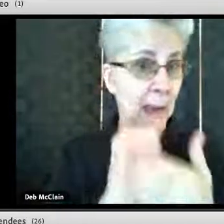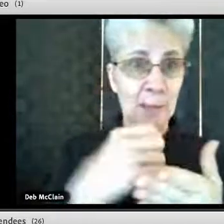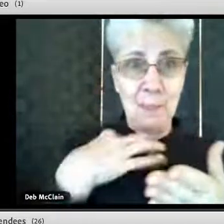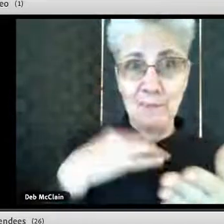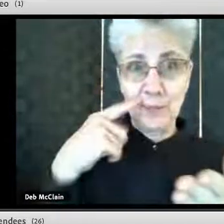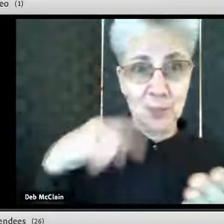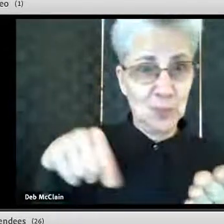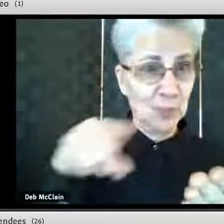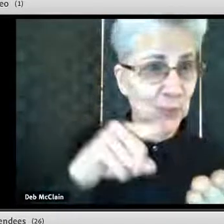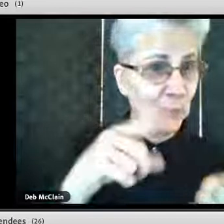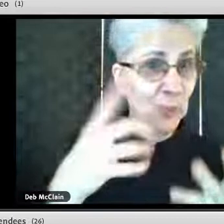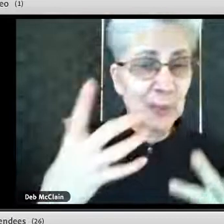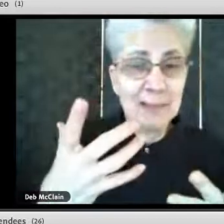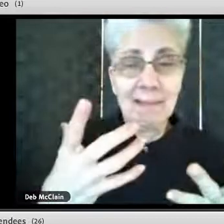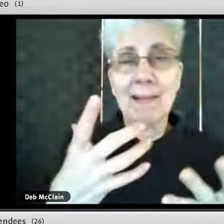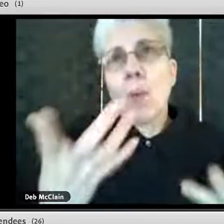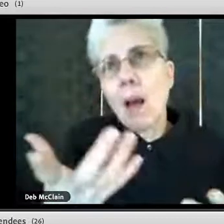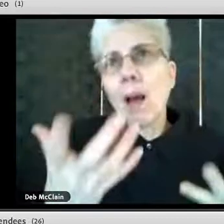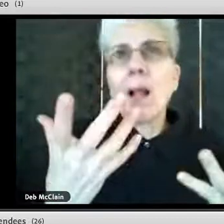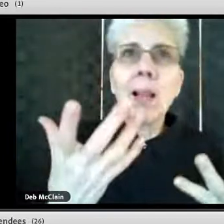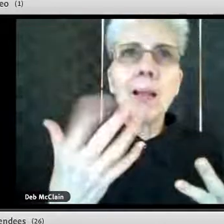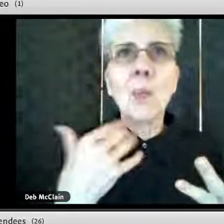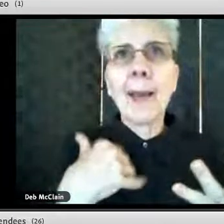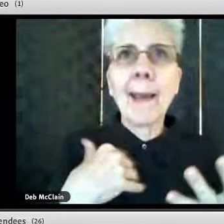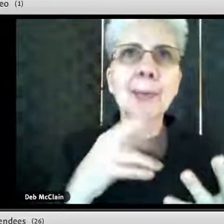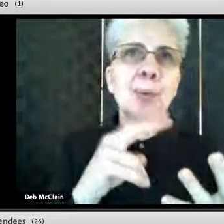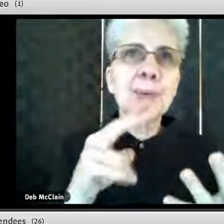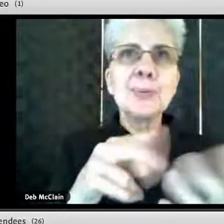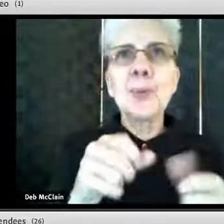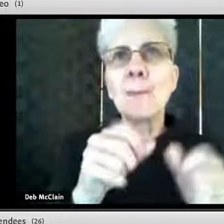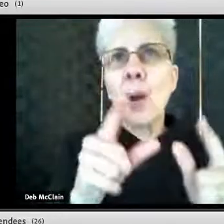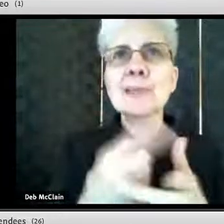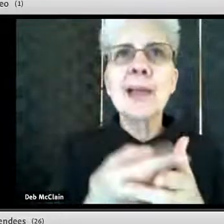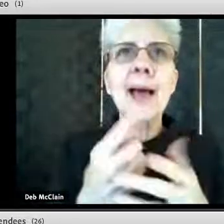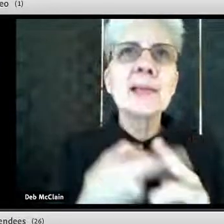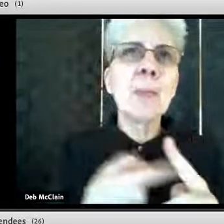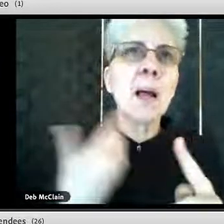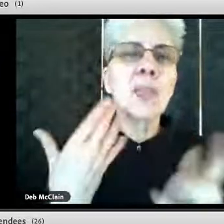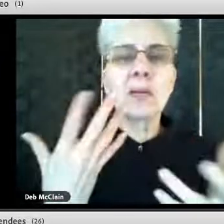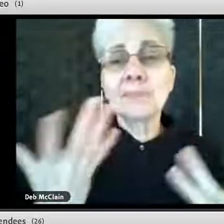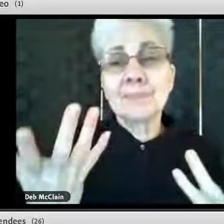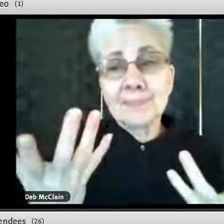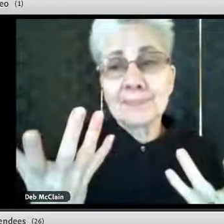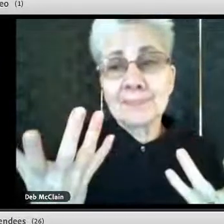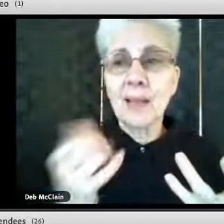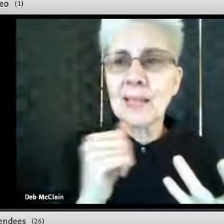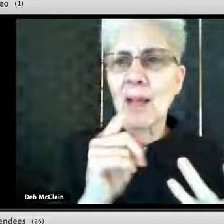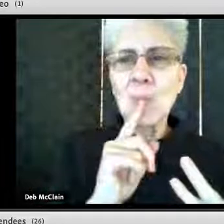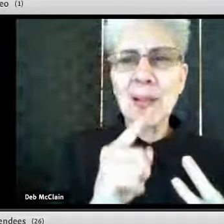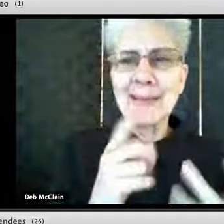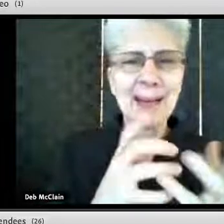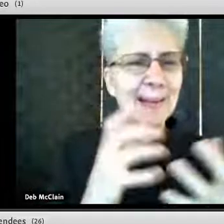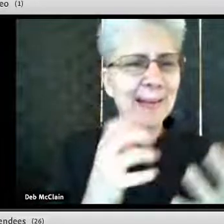and is just sort of a well, we had 22 posts last month. That really doesn't do much for anybody.